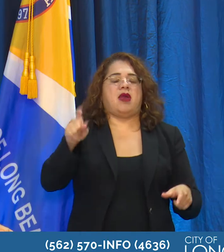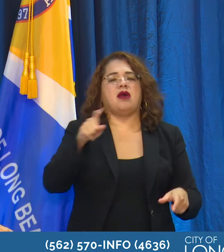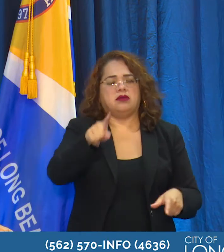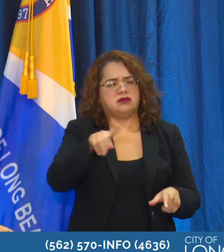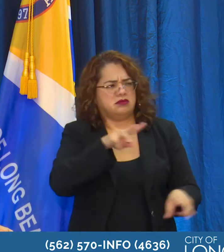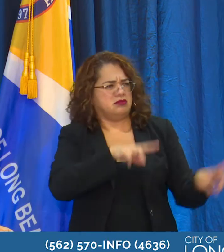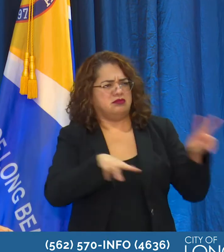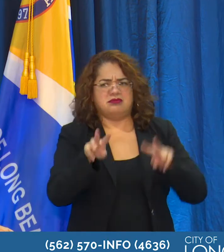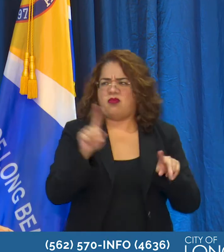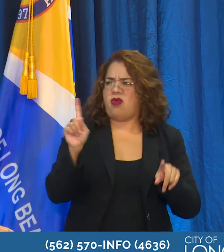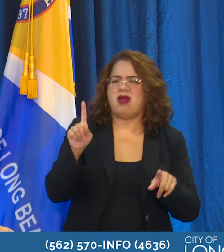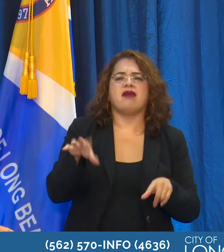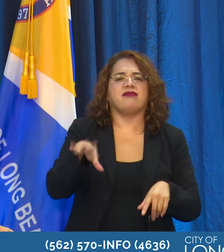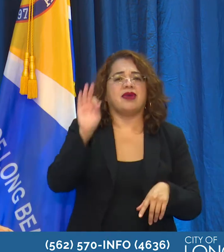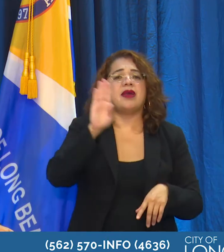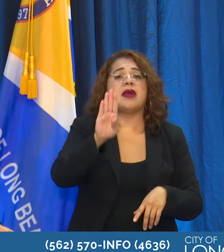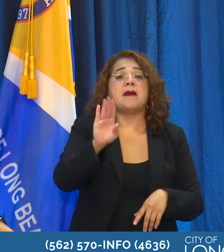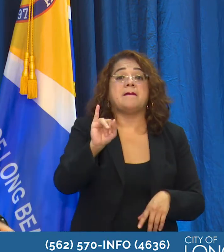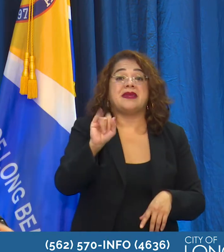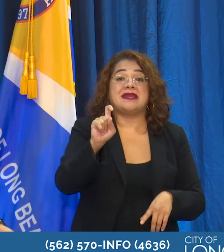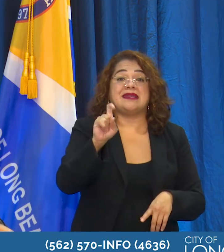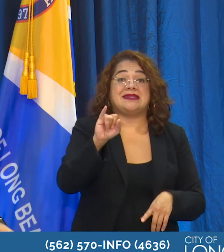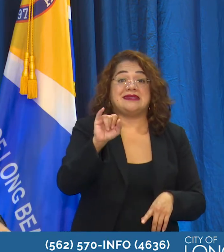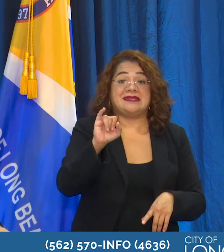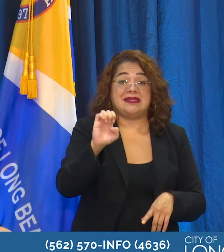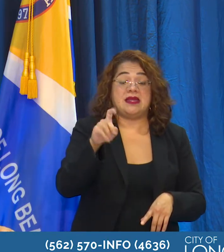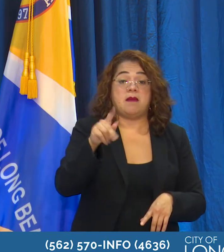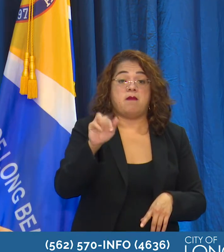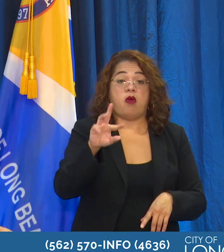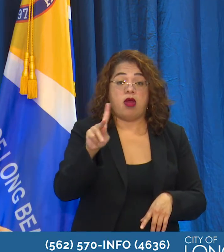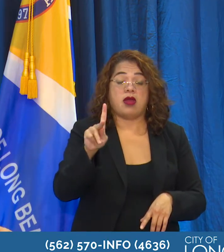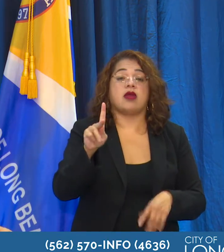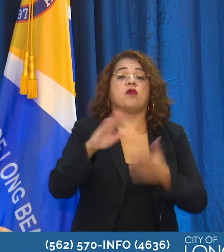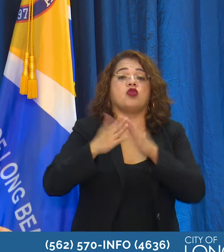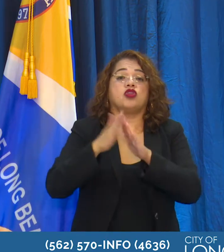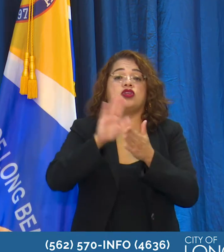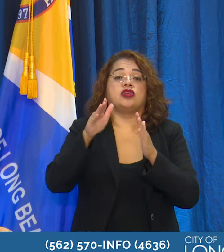They include the Bixby Park Community Center, Bret Harte Library, Burnell Library, Dana